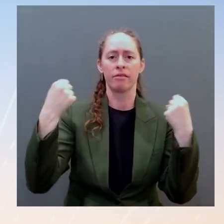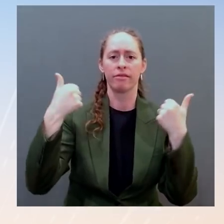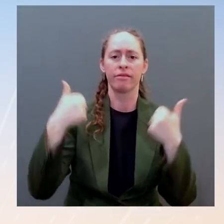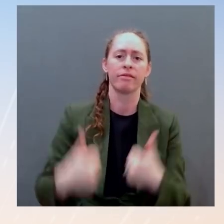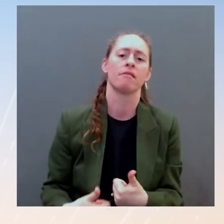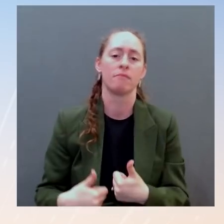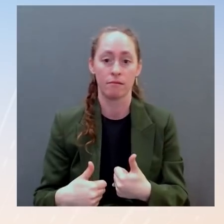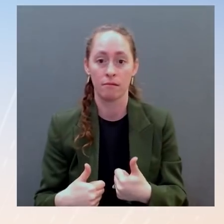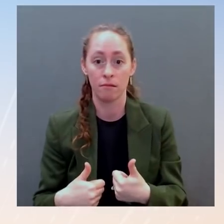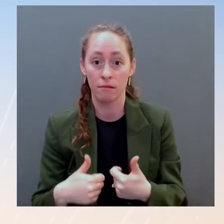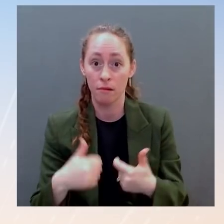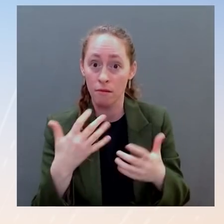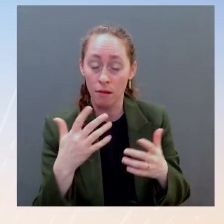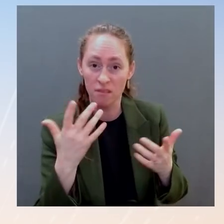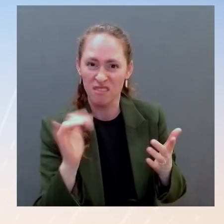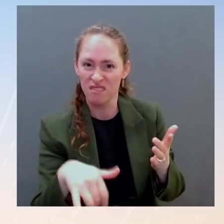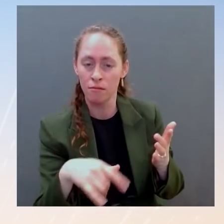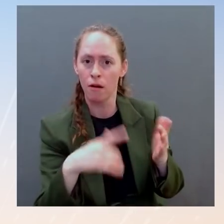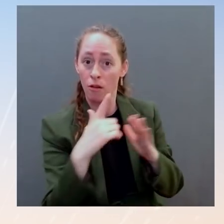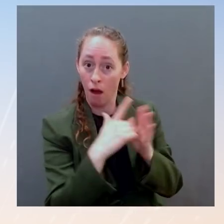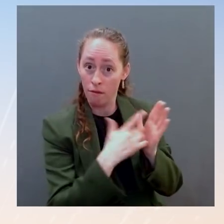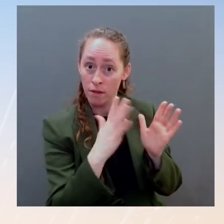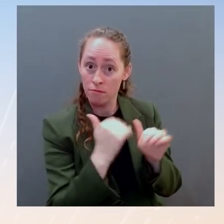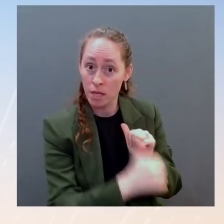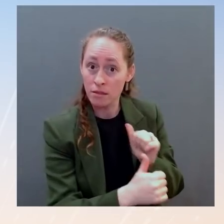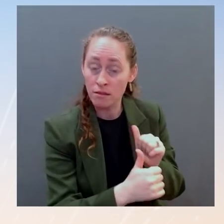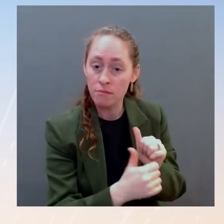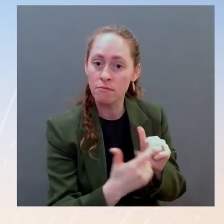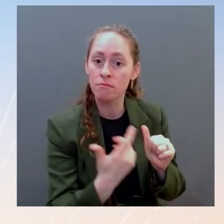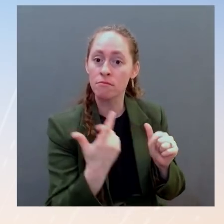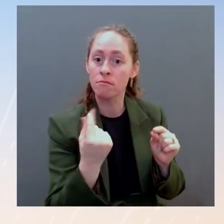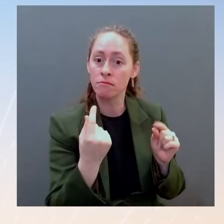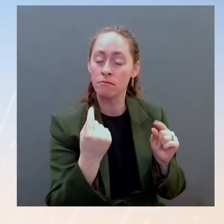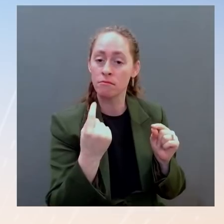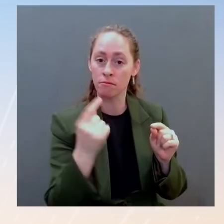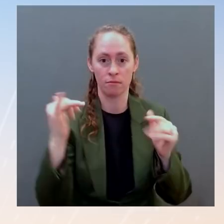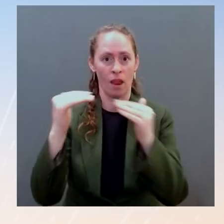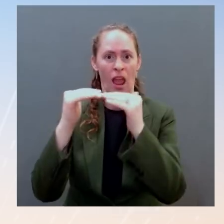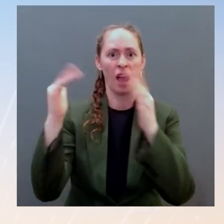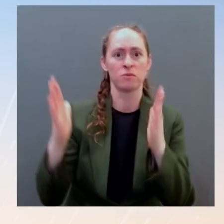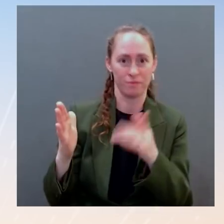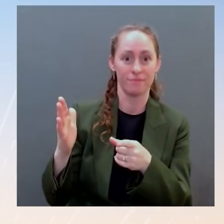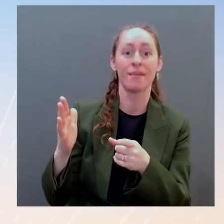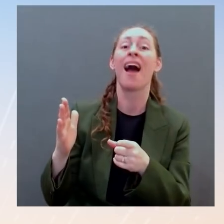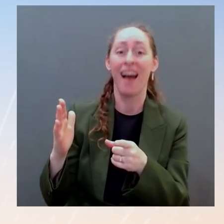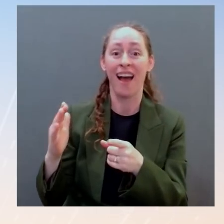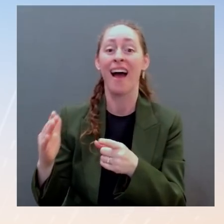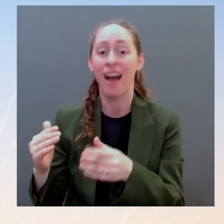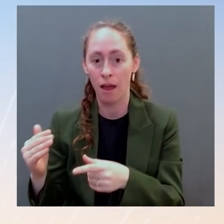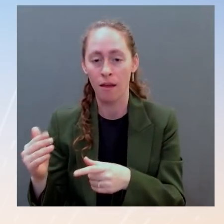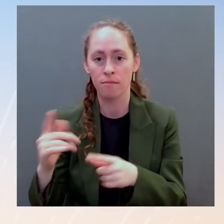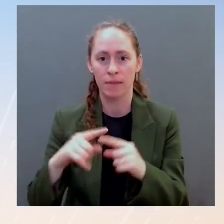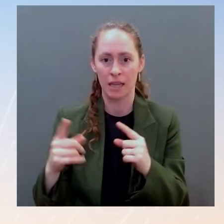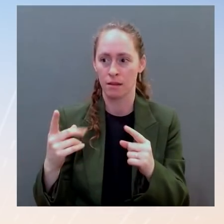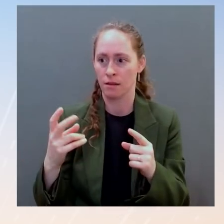Ms. Psaki: Yeah. The Press: The Senate version is sometimes criticized by advocates as not going far enough. So, does the President have a stance